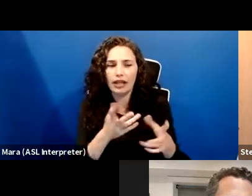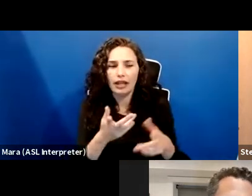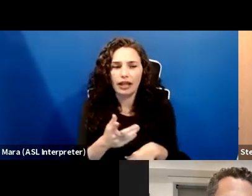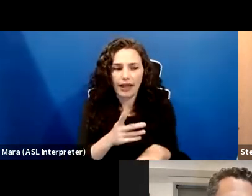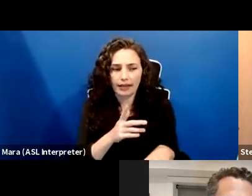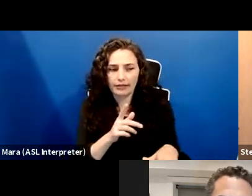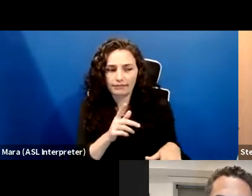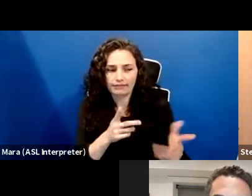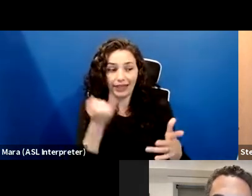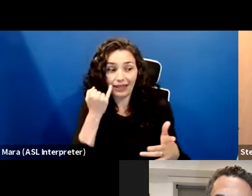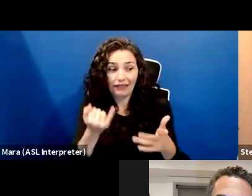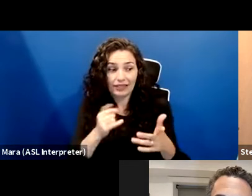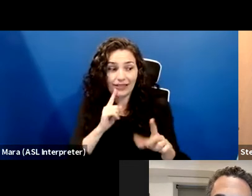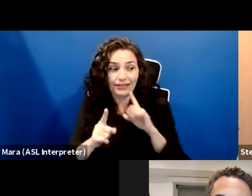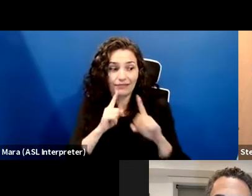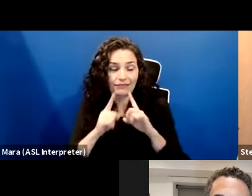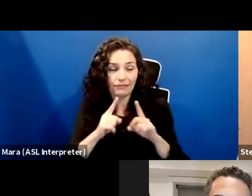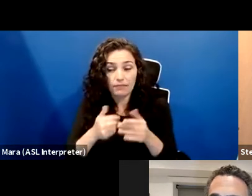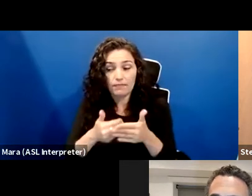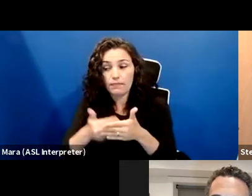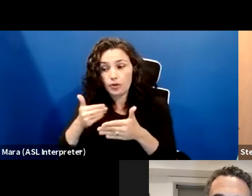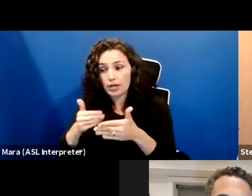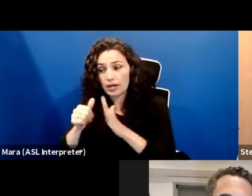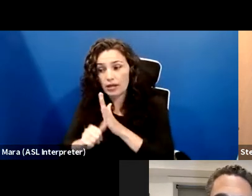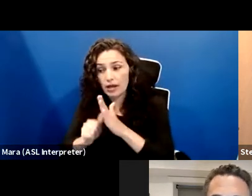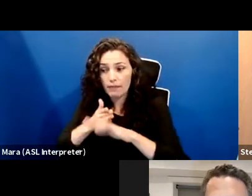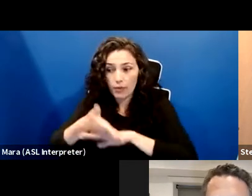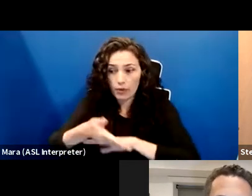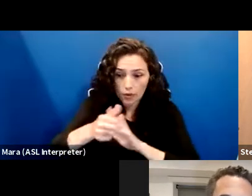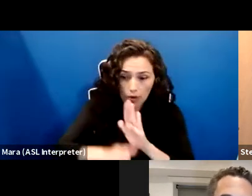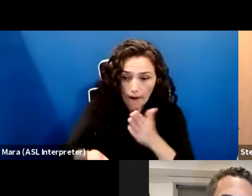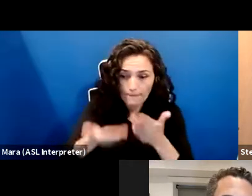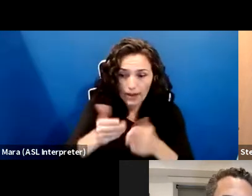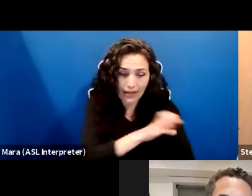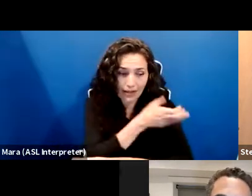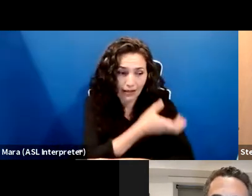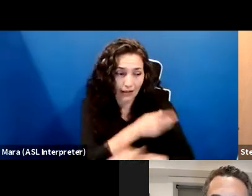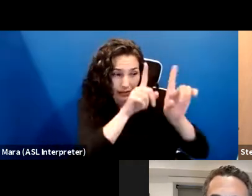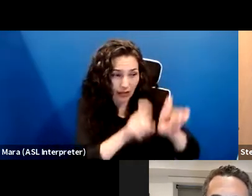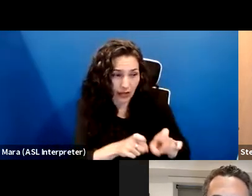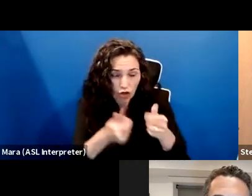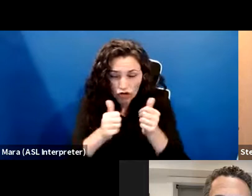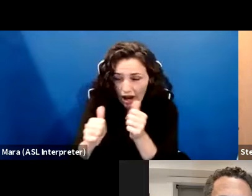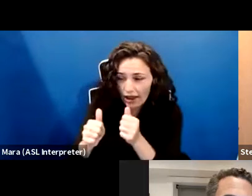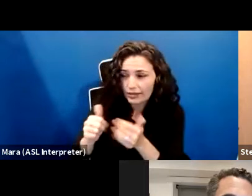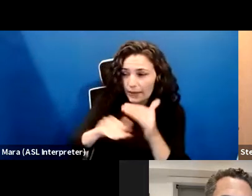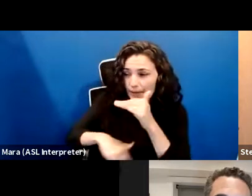whether it's the clinical research that we're doing, the clinical trials that we're doing, basic science research, dealing with administration,